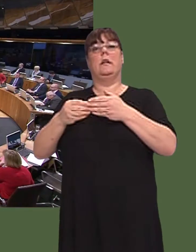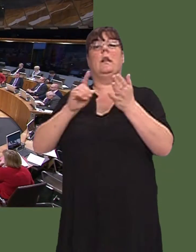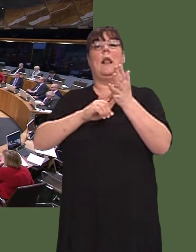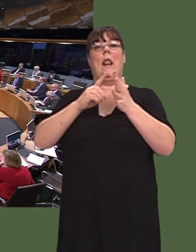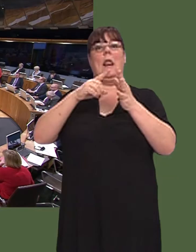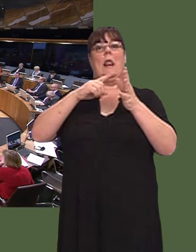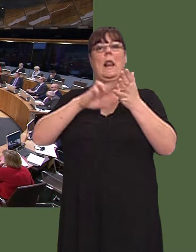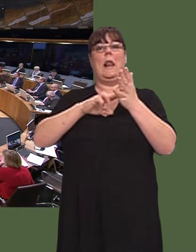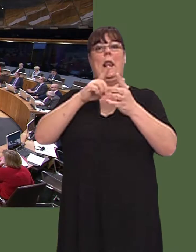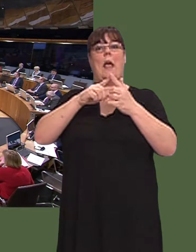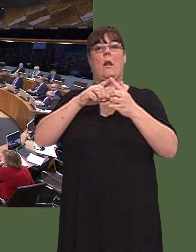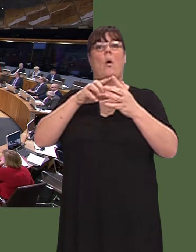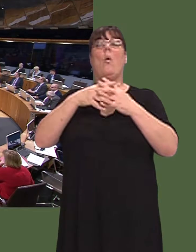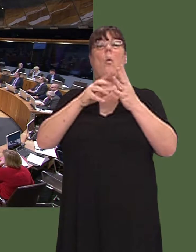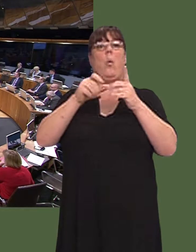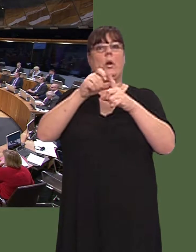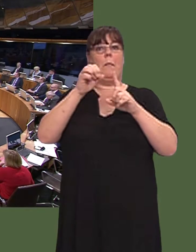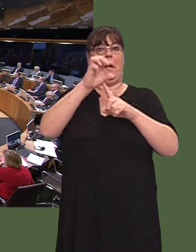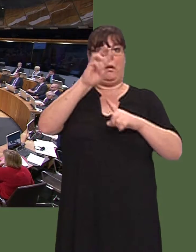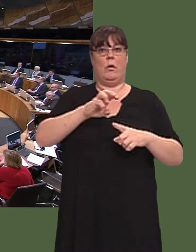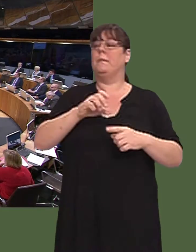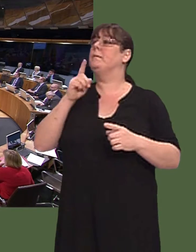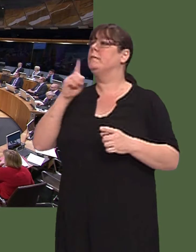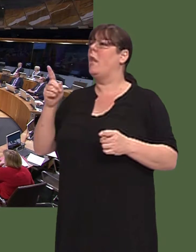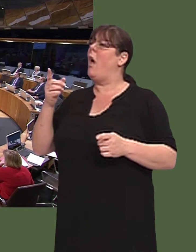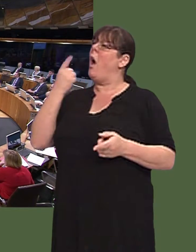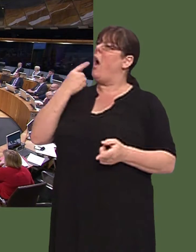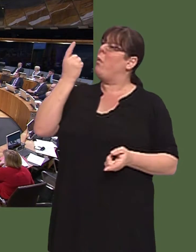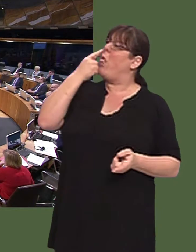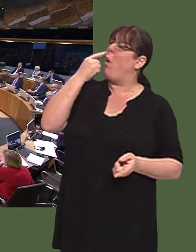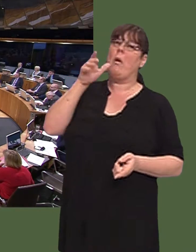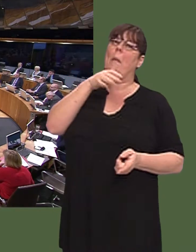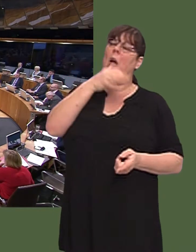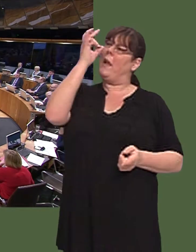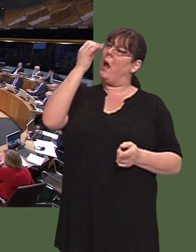Leanne Wood: Diolch. Iím sure Carmarthenshire council would have appreciated more support from you, First Minister,